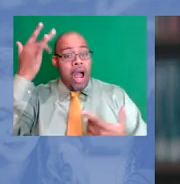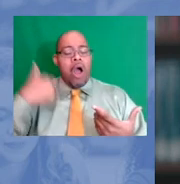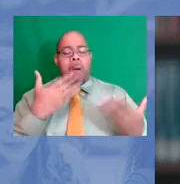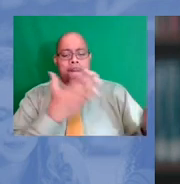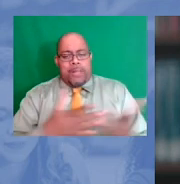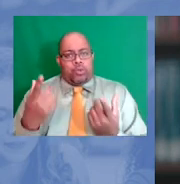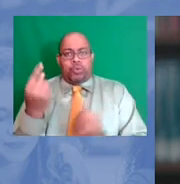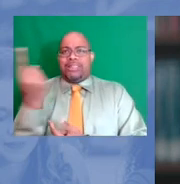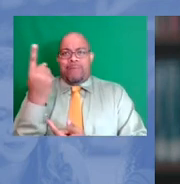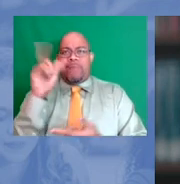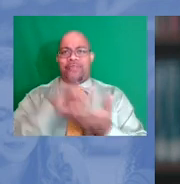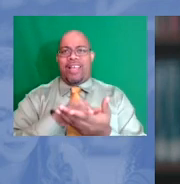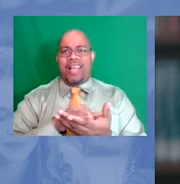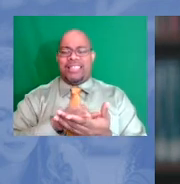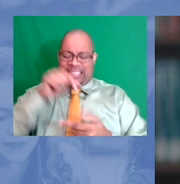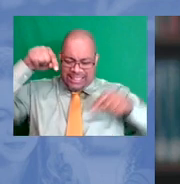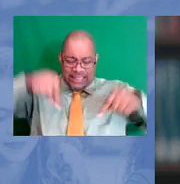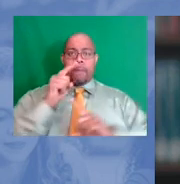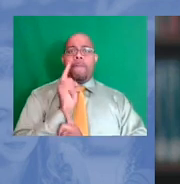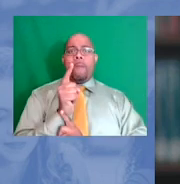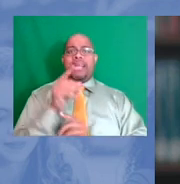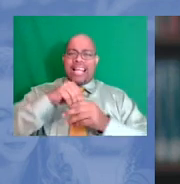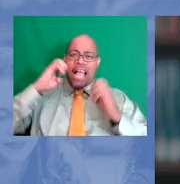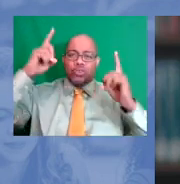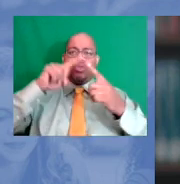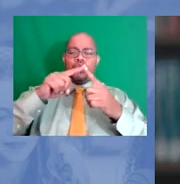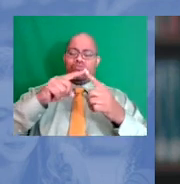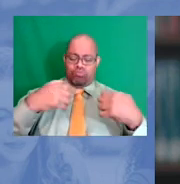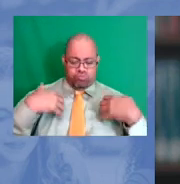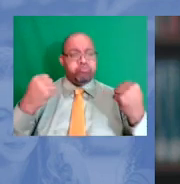THIS IS OUR MOMENT IN EDUCATION TO BOLDLY ADDRESS THE PATTERNS OF INEQUITY THAT HAVE